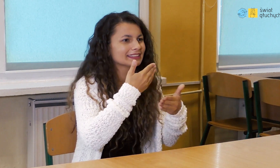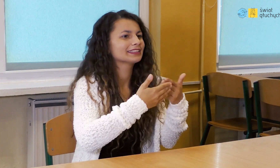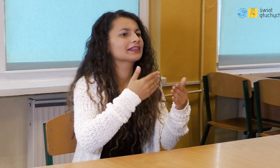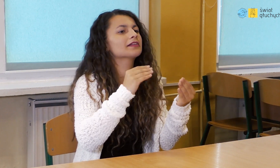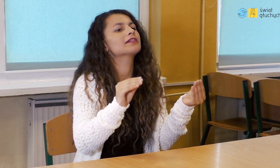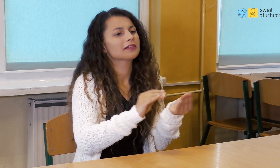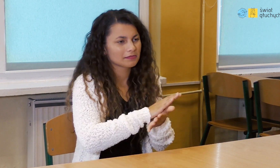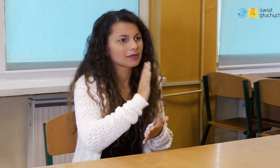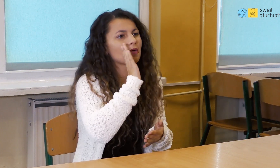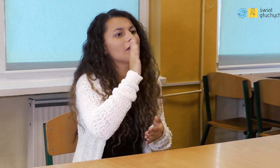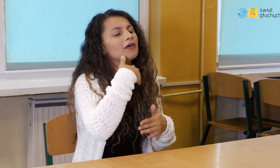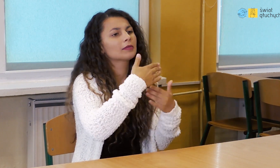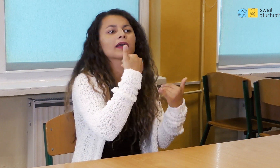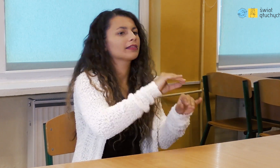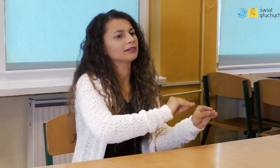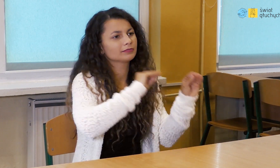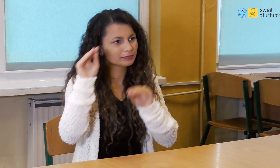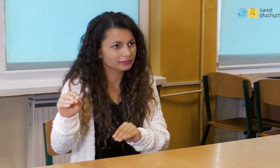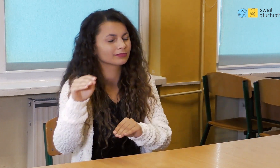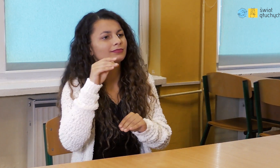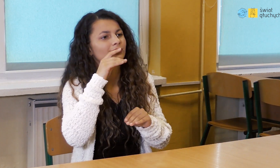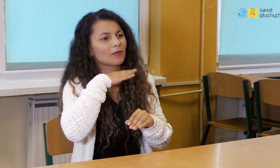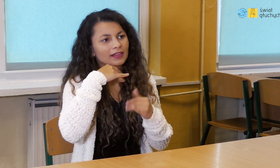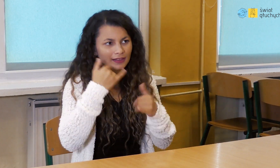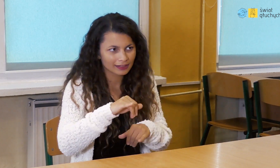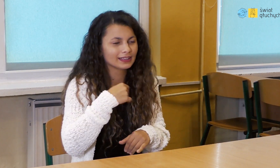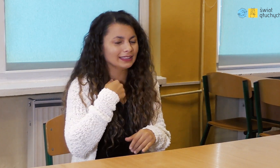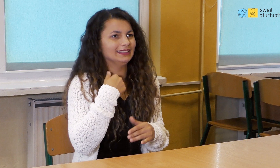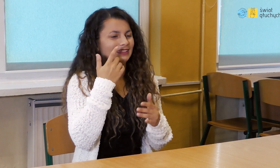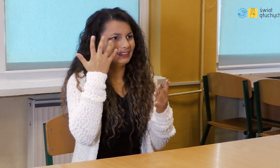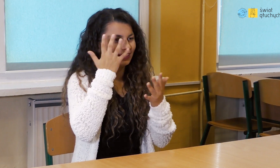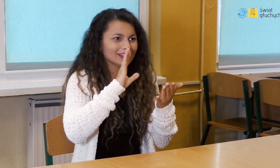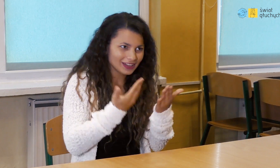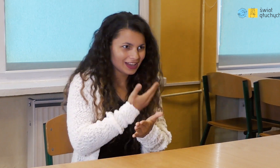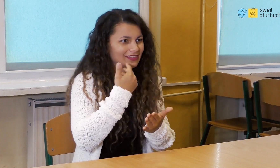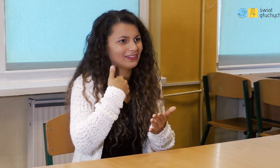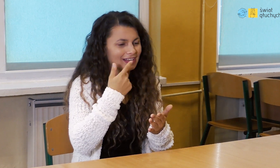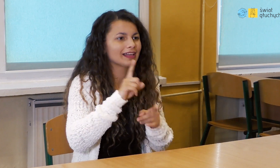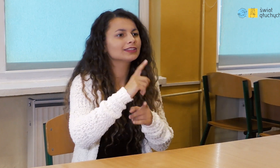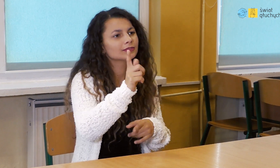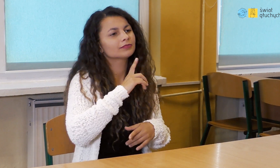At first, it was hard for me to open up to them, but it got easier over time. After some time, I changed speech therapists, and I had to get used to a new person from scratch.